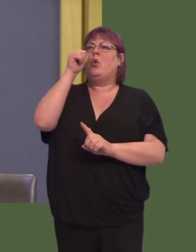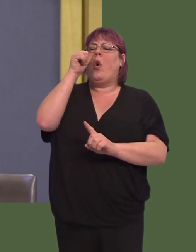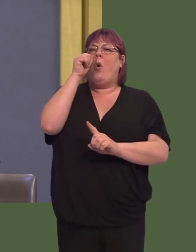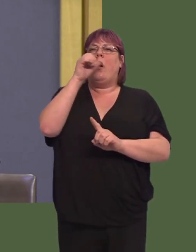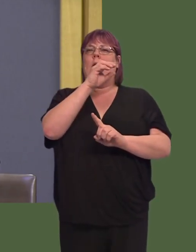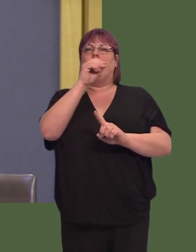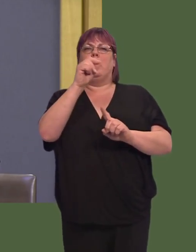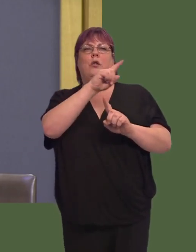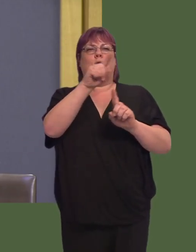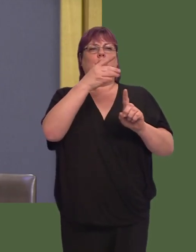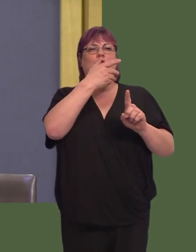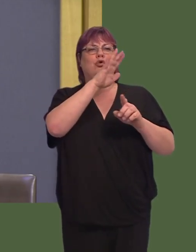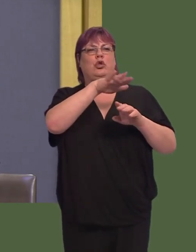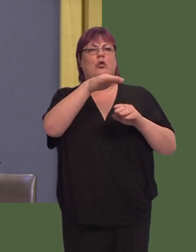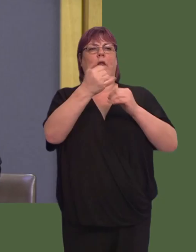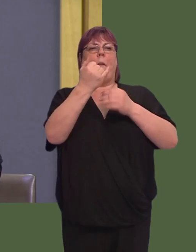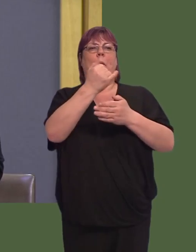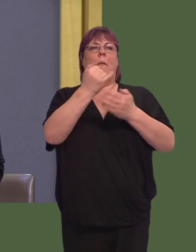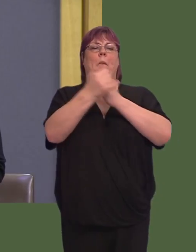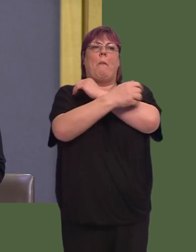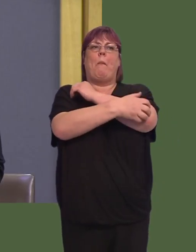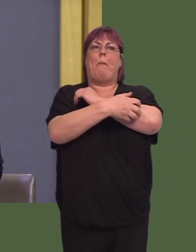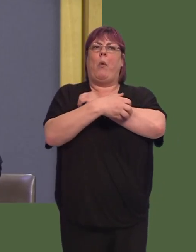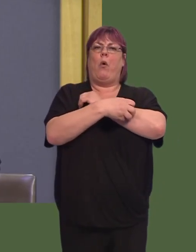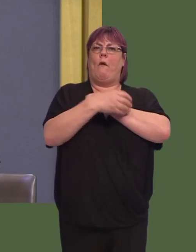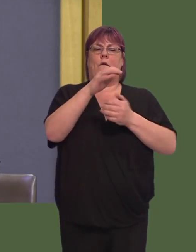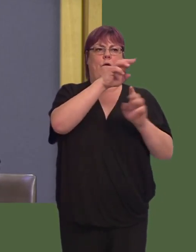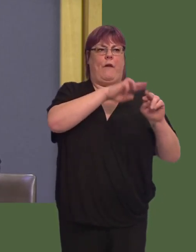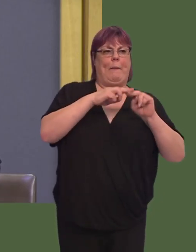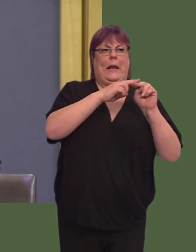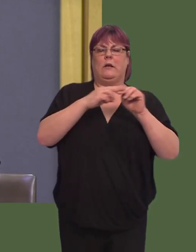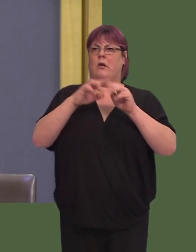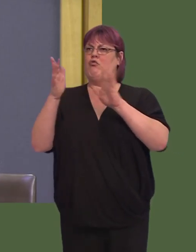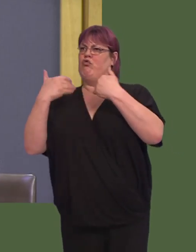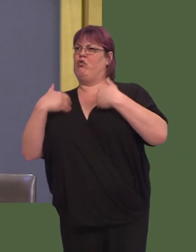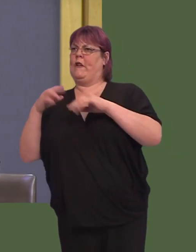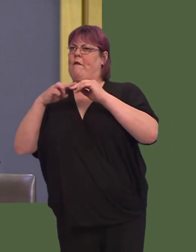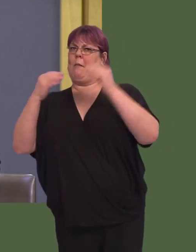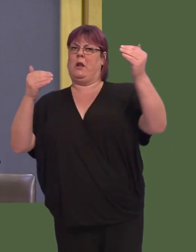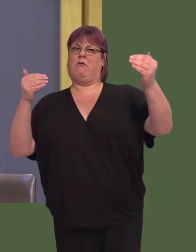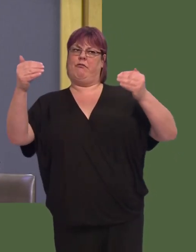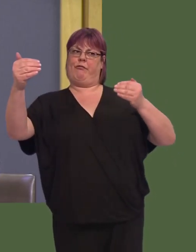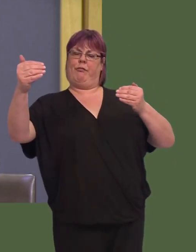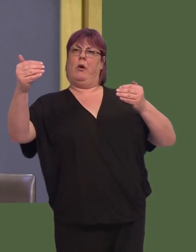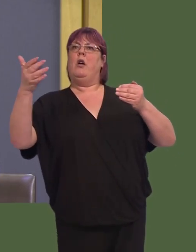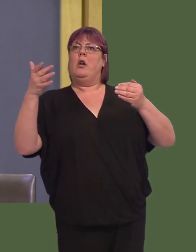for free school meals and those who are not. Will the Welsh Government look to monitor this pilot to see whether it is something